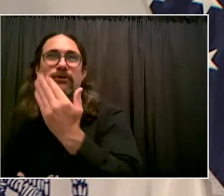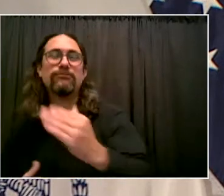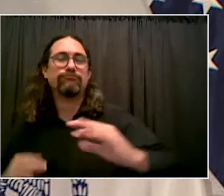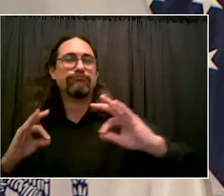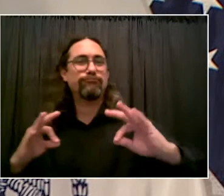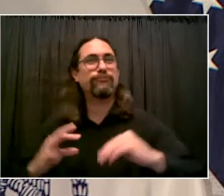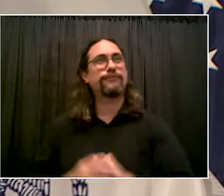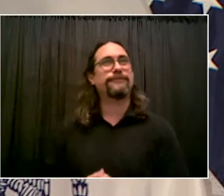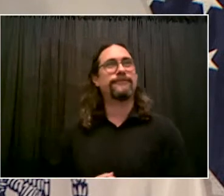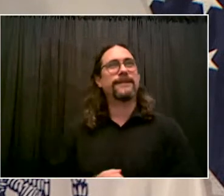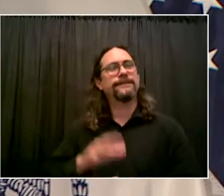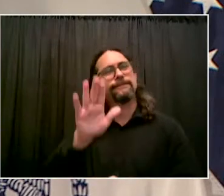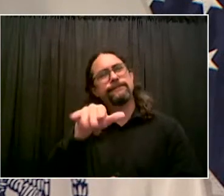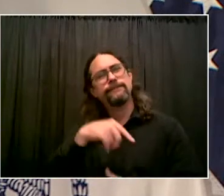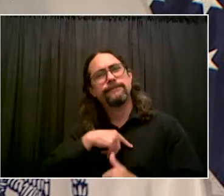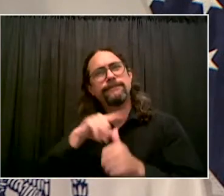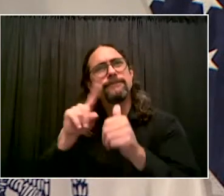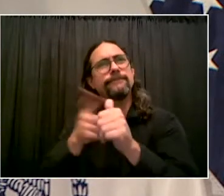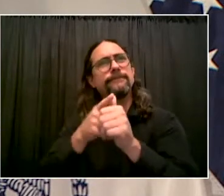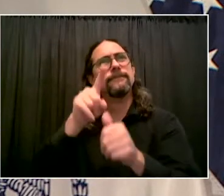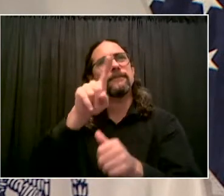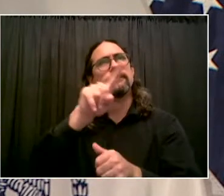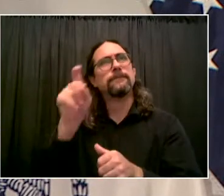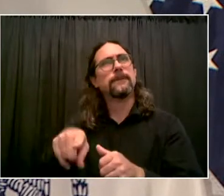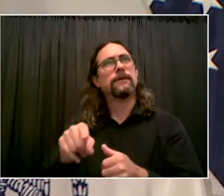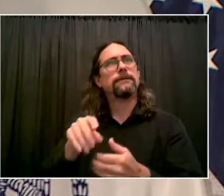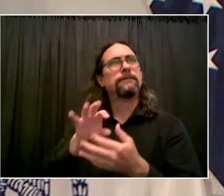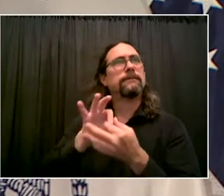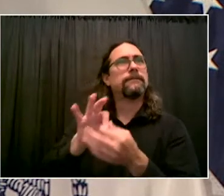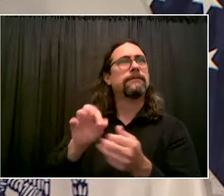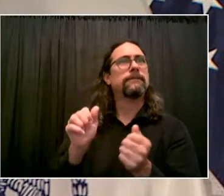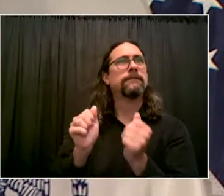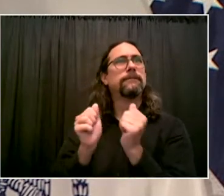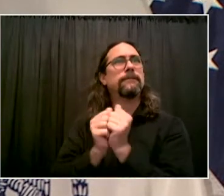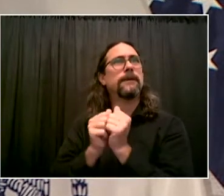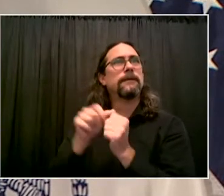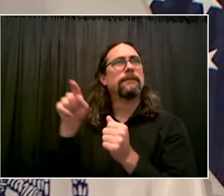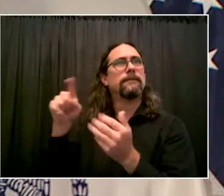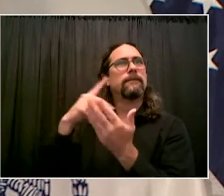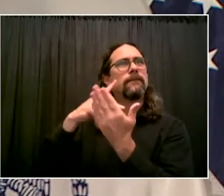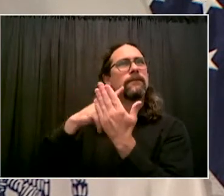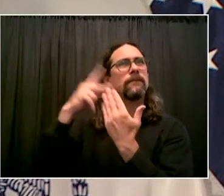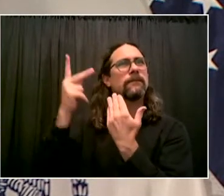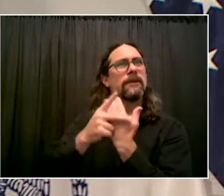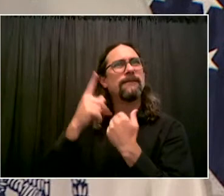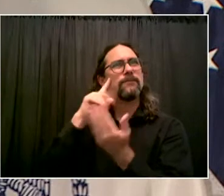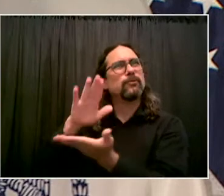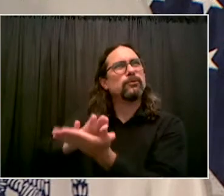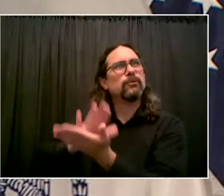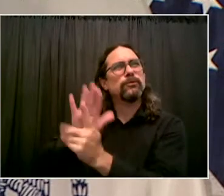I'M DOING WELL, HENRY, HOW ARE YOU FEELING TODAY ? poRert: er I'M DOING WELL. I'VE GOT A QUESTION ABOUT THE FIT AND